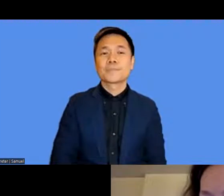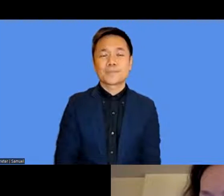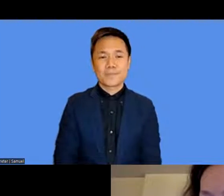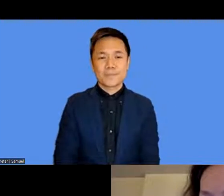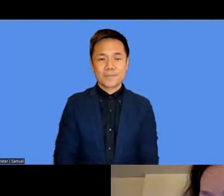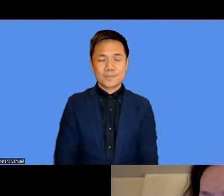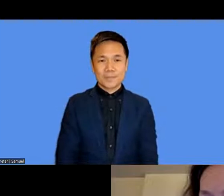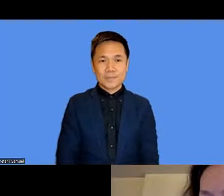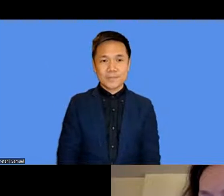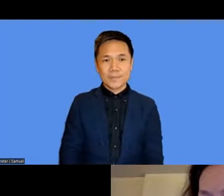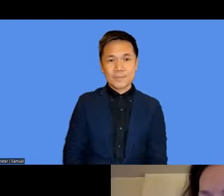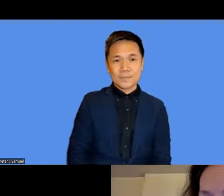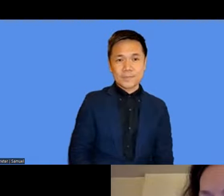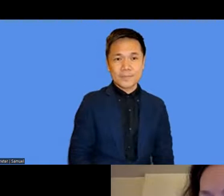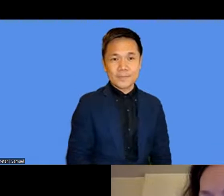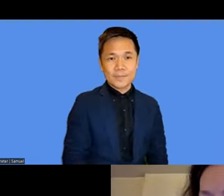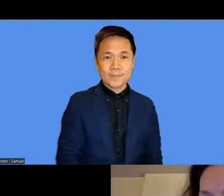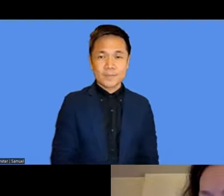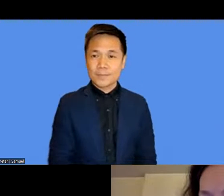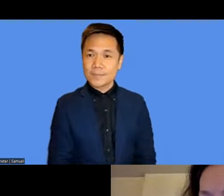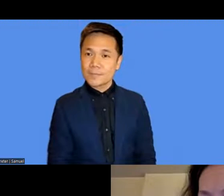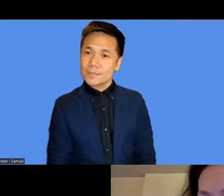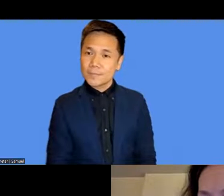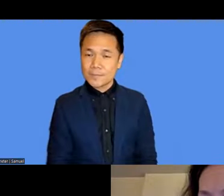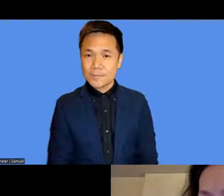All right.